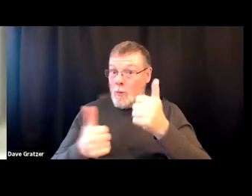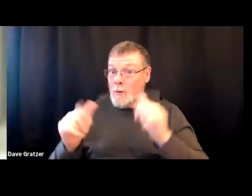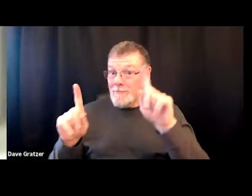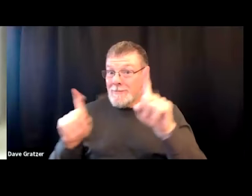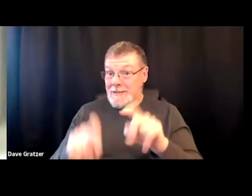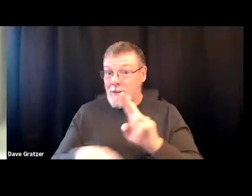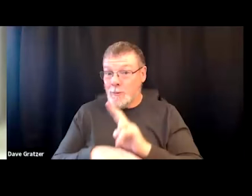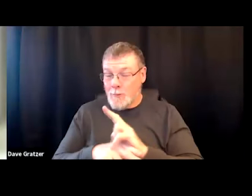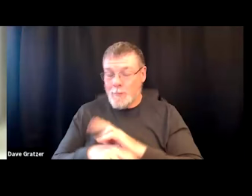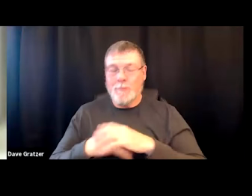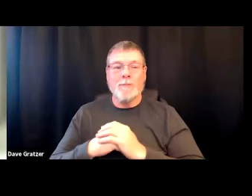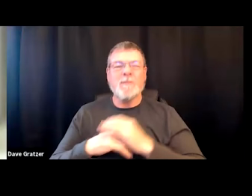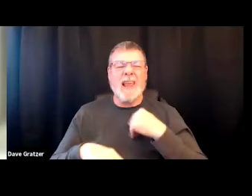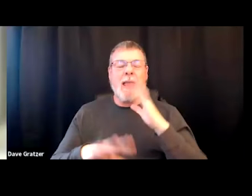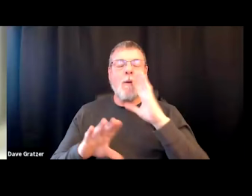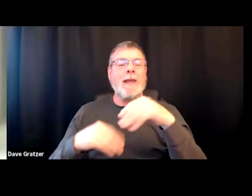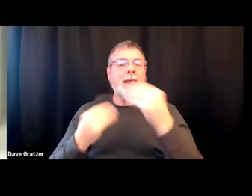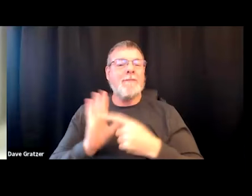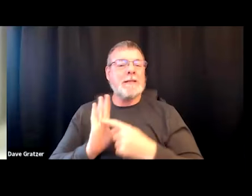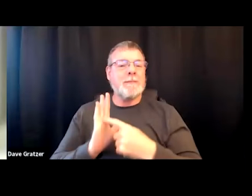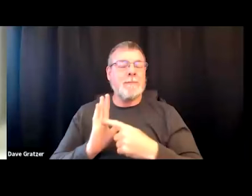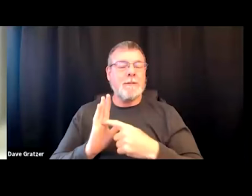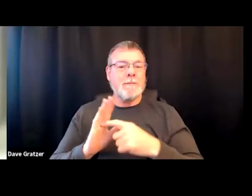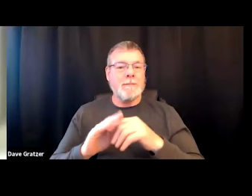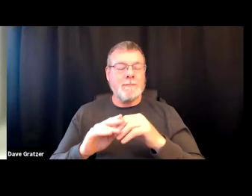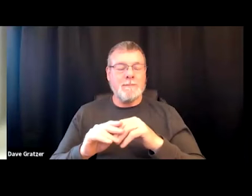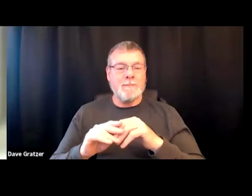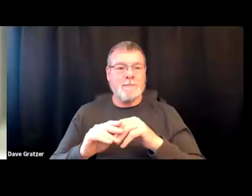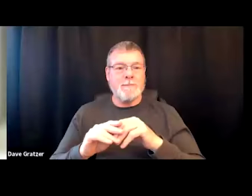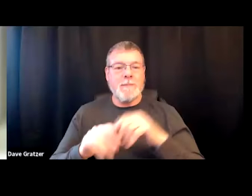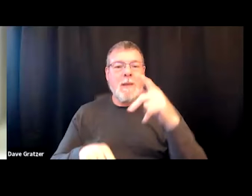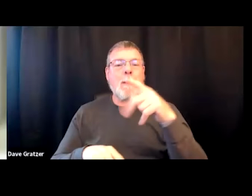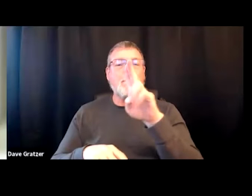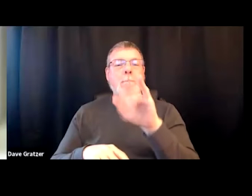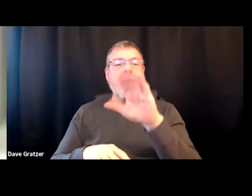And I'll give you some examples of some of the public domain instruments here as we go forward.